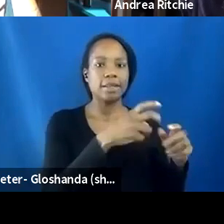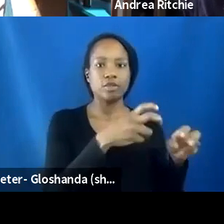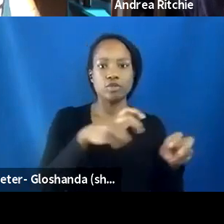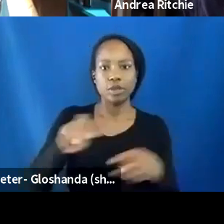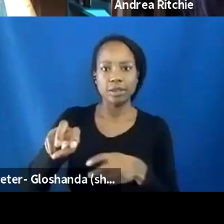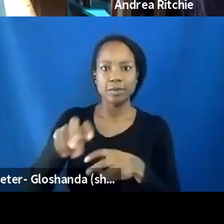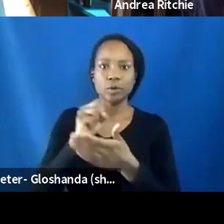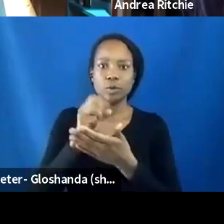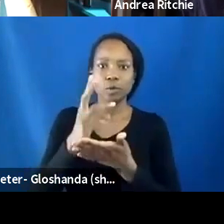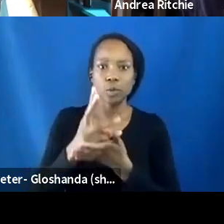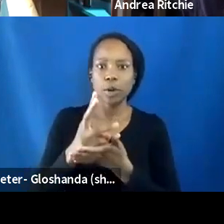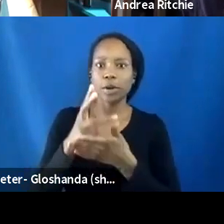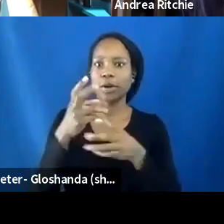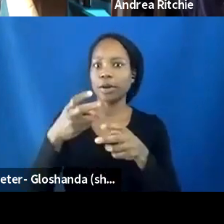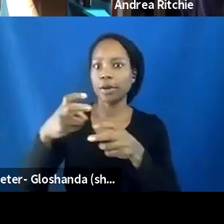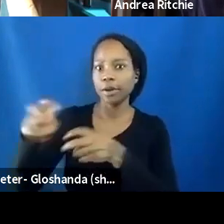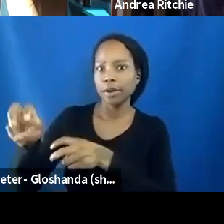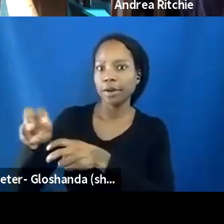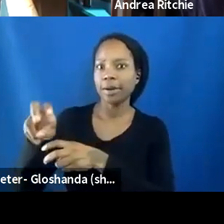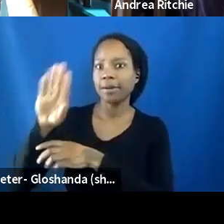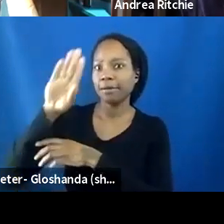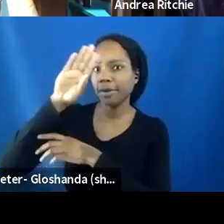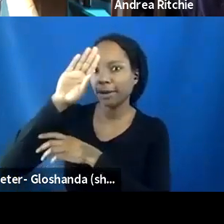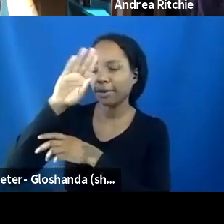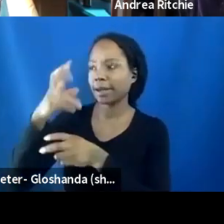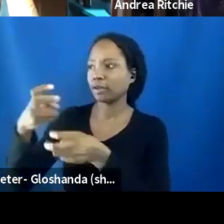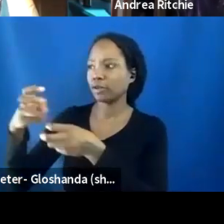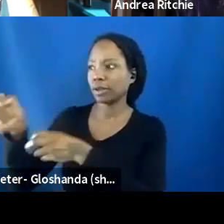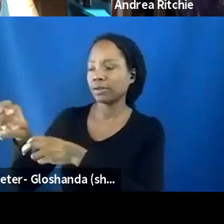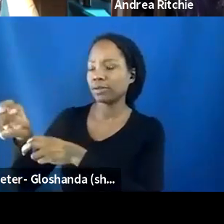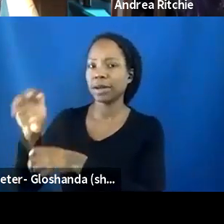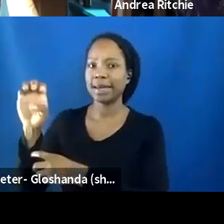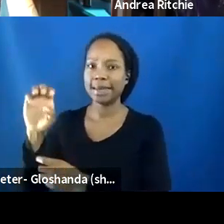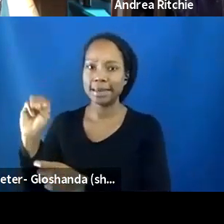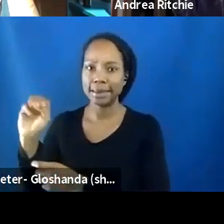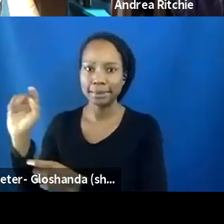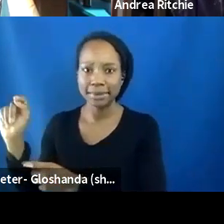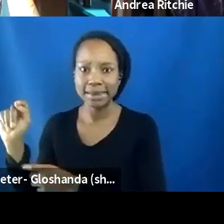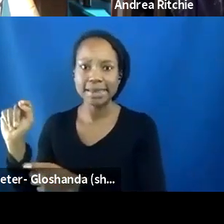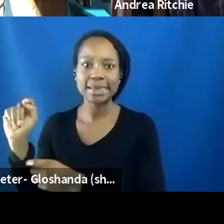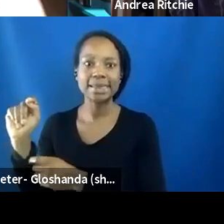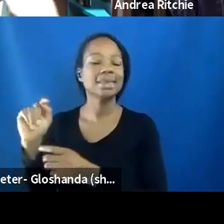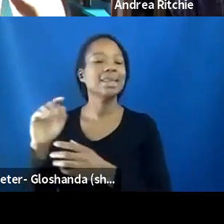Don't just turn the same functions over to people wearing different uniforms.